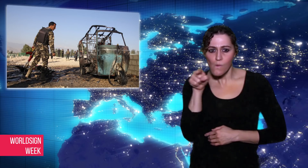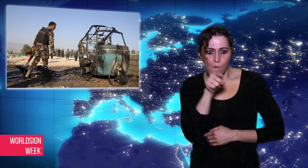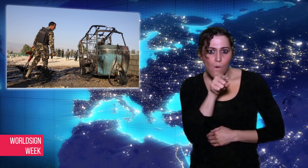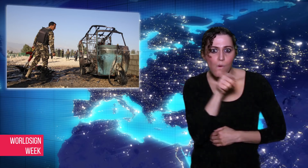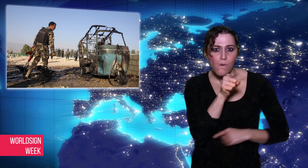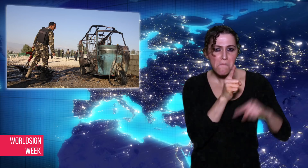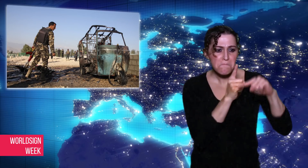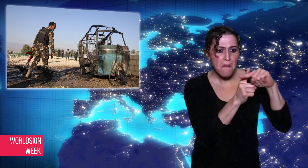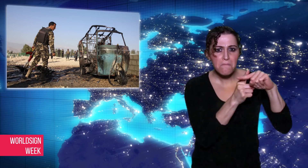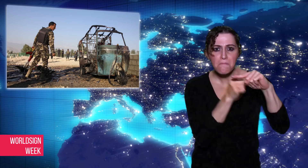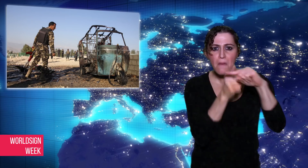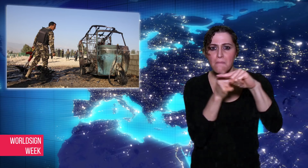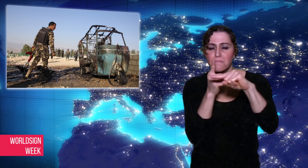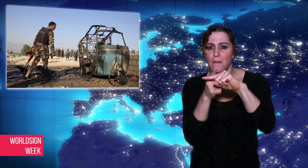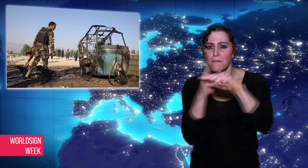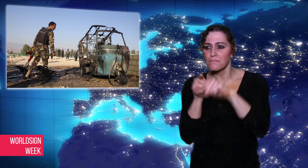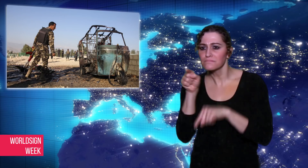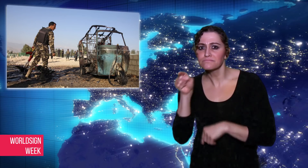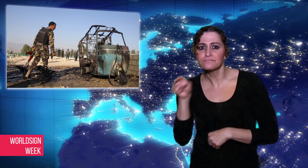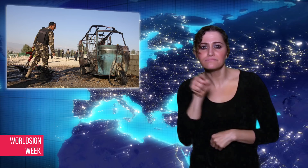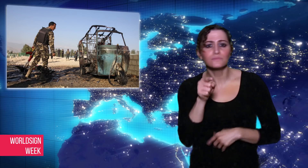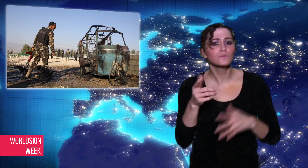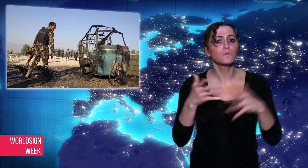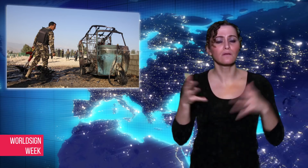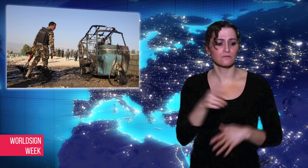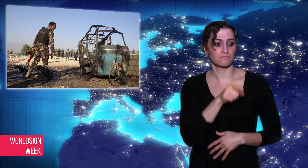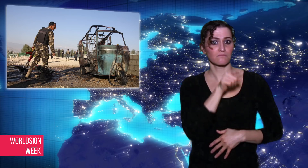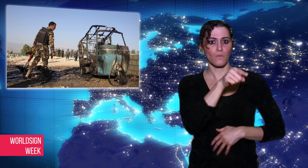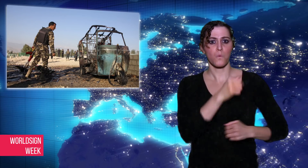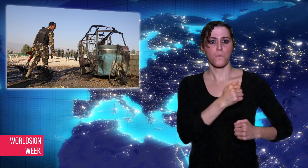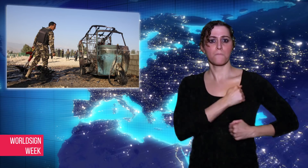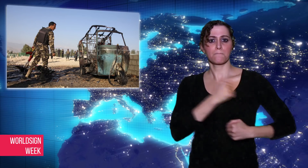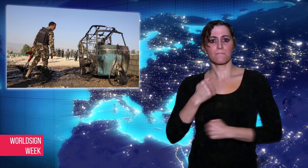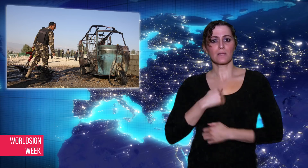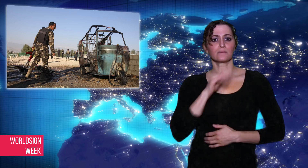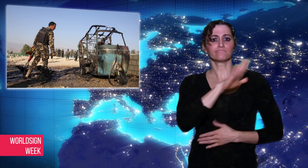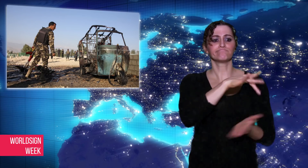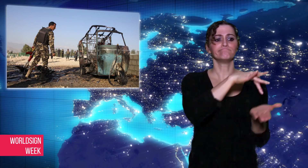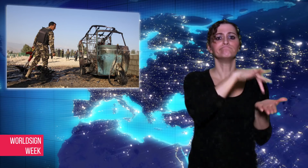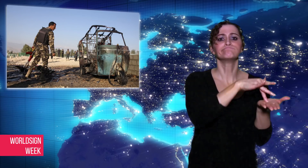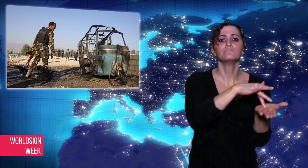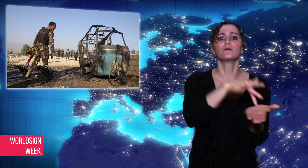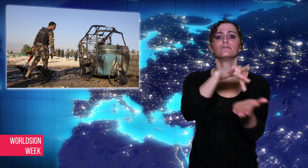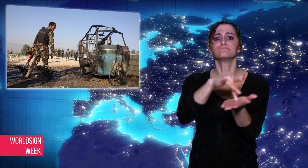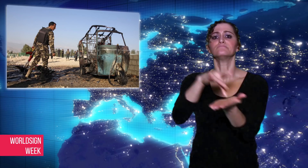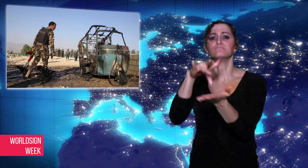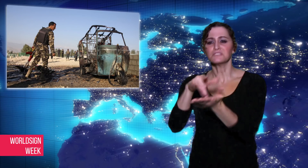civilians continued to be targeted